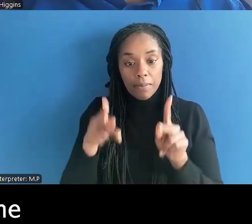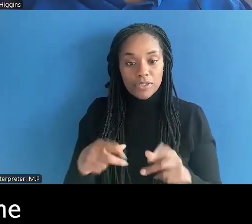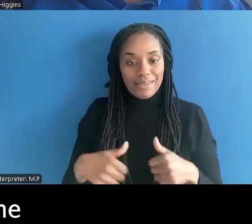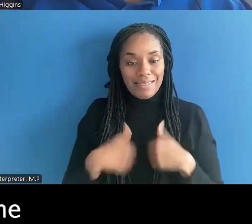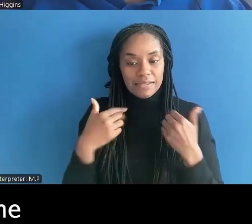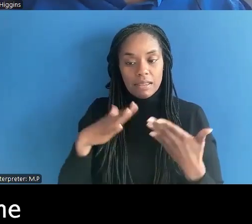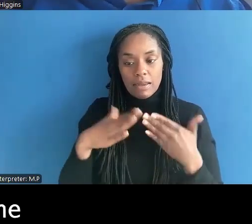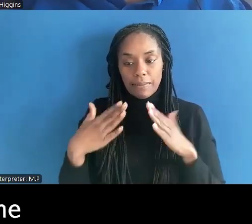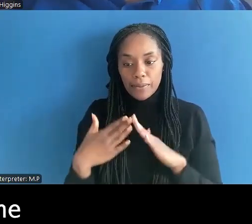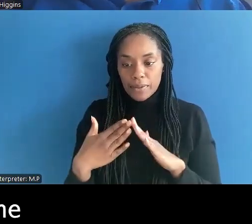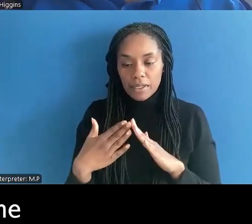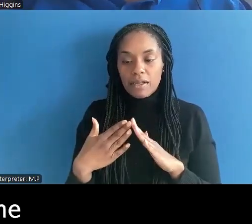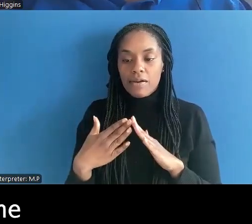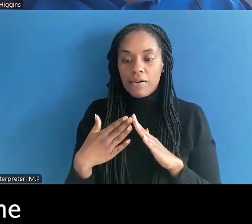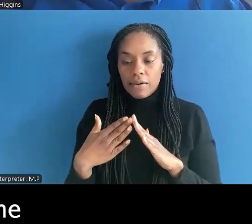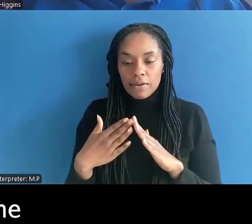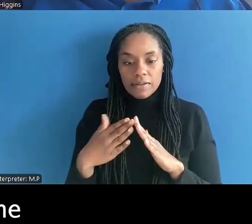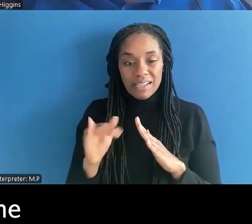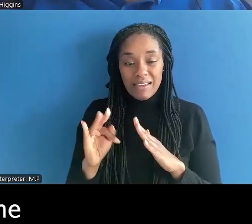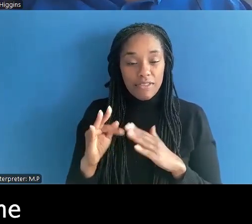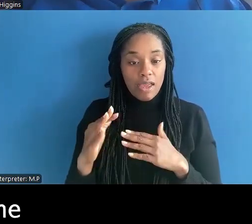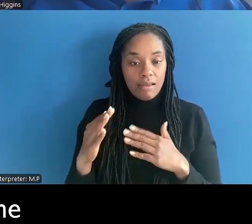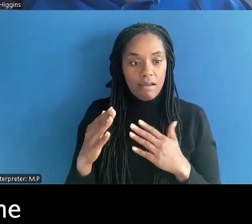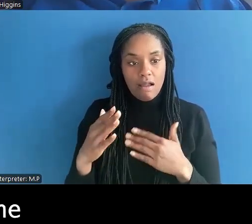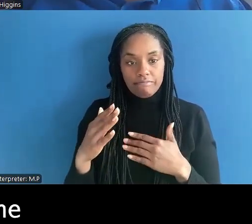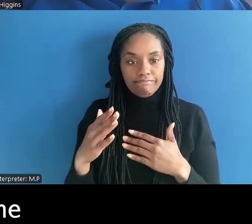if they're if they're on one of these waivers, the waiver,